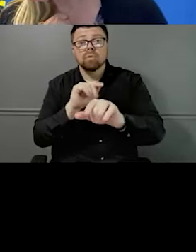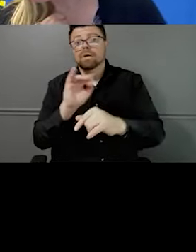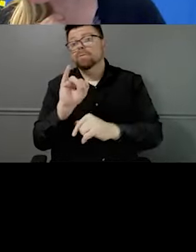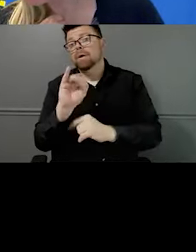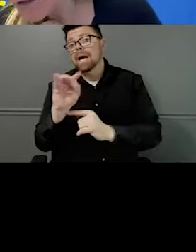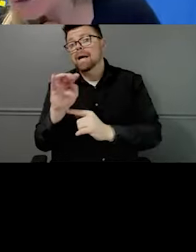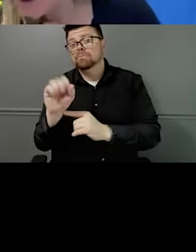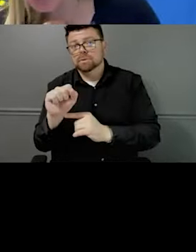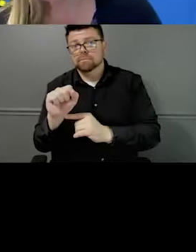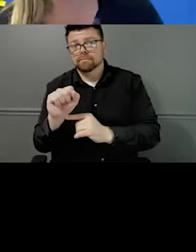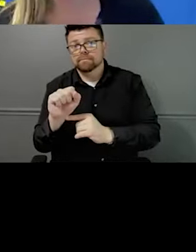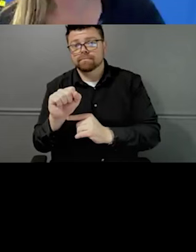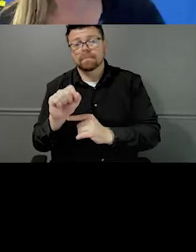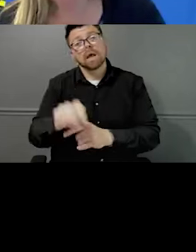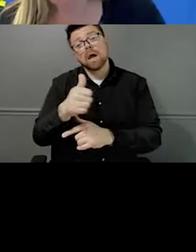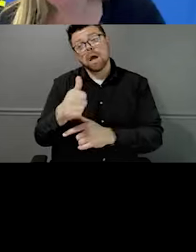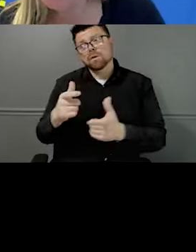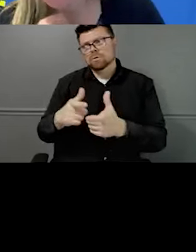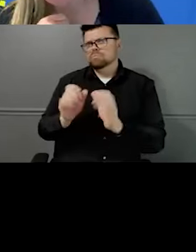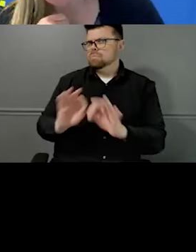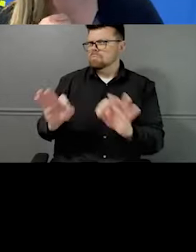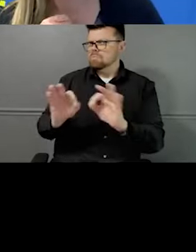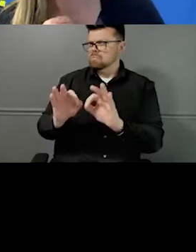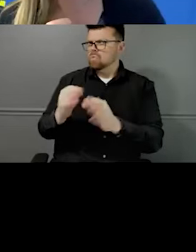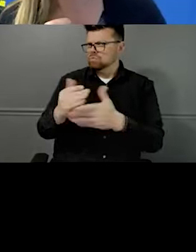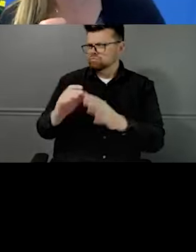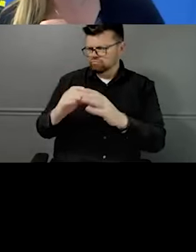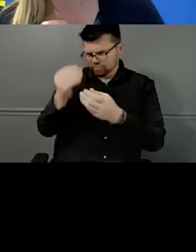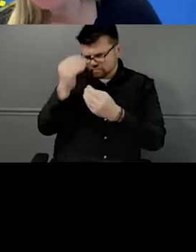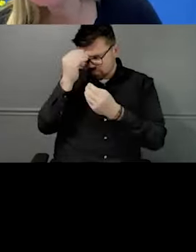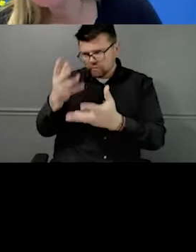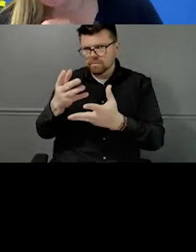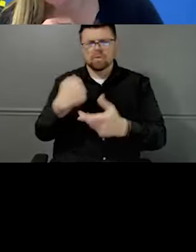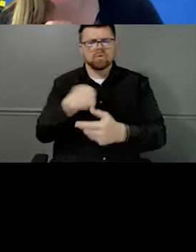Another large area where we received a lot of requests